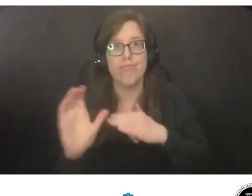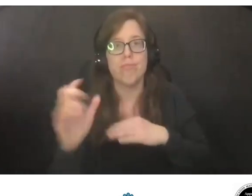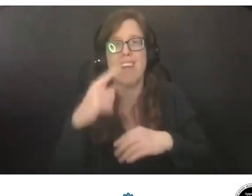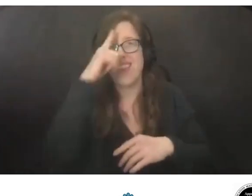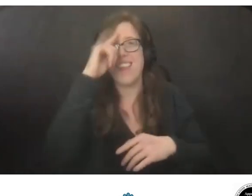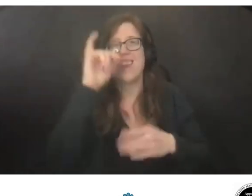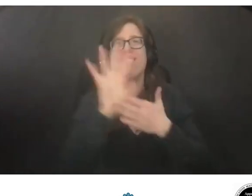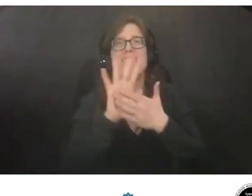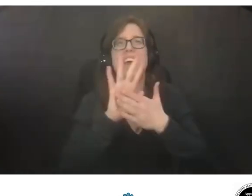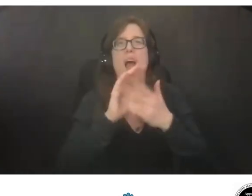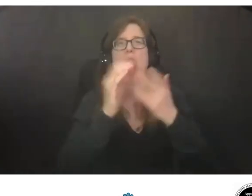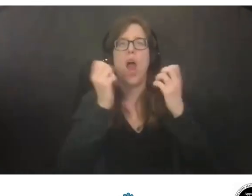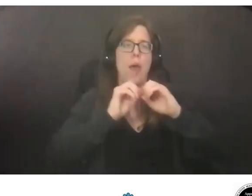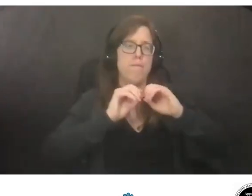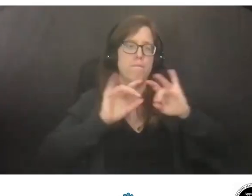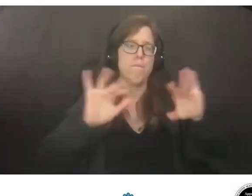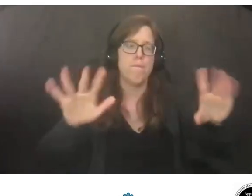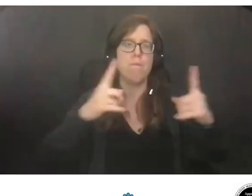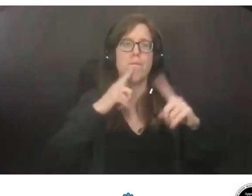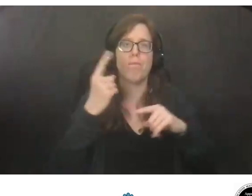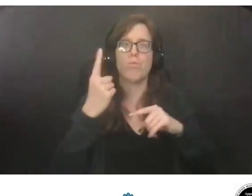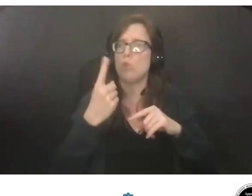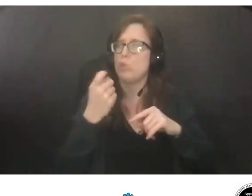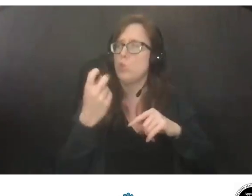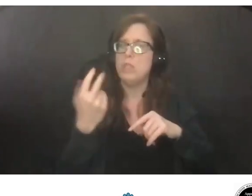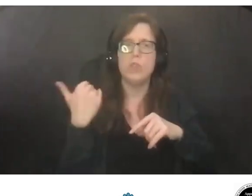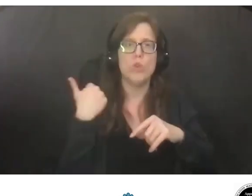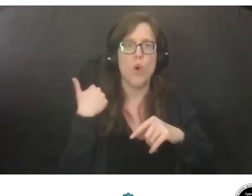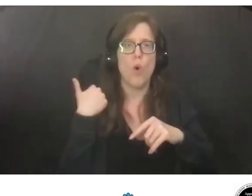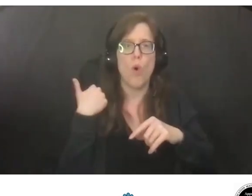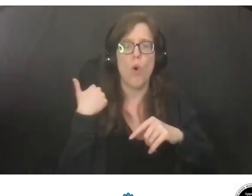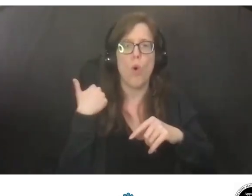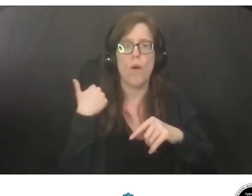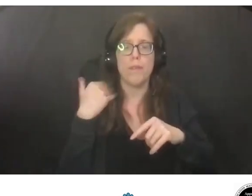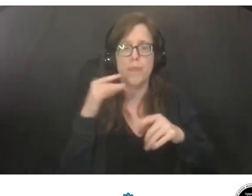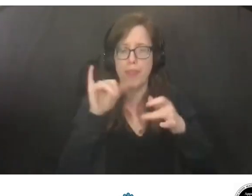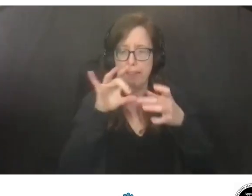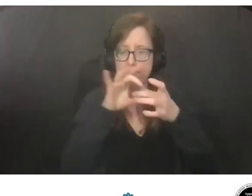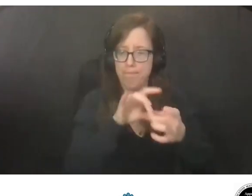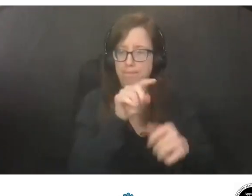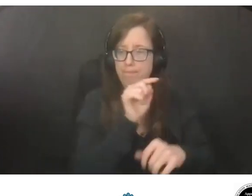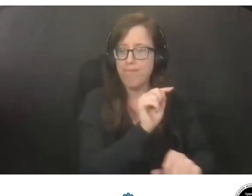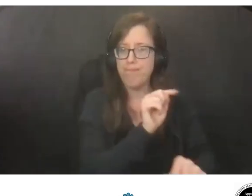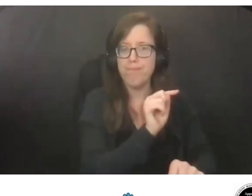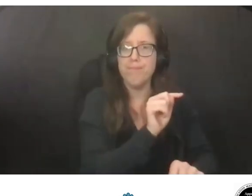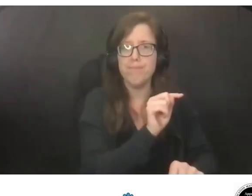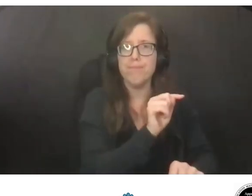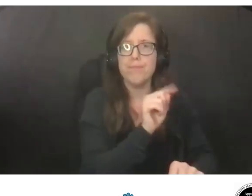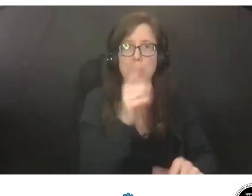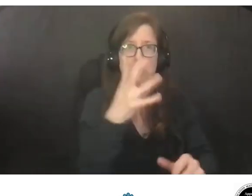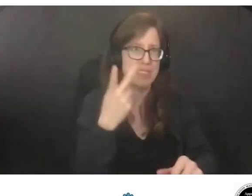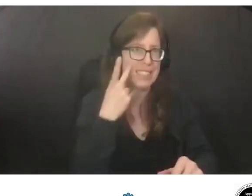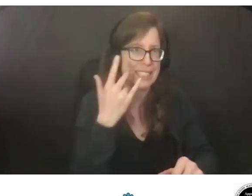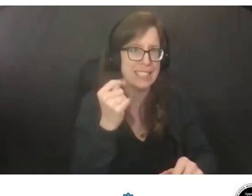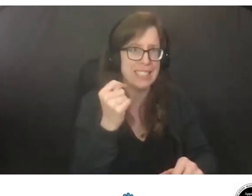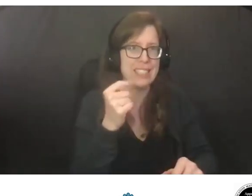that video that went viral several years...several years ago. Of that–you guys may have seen it.–The